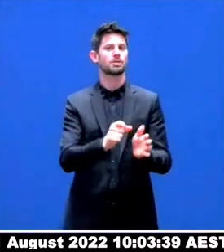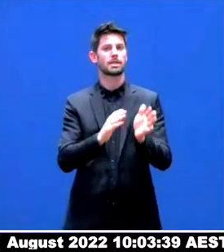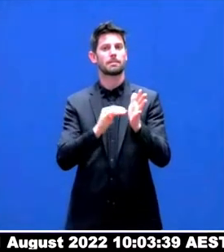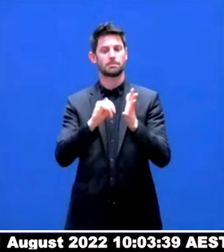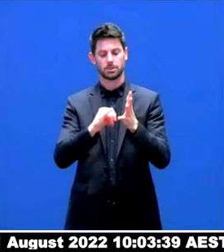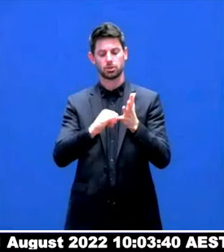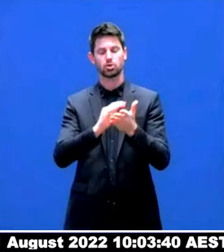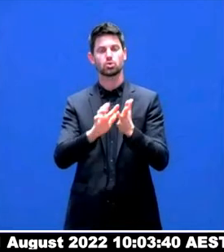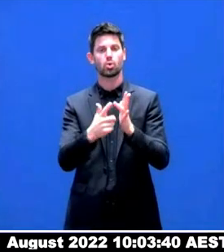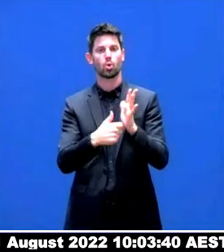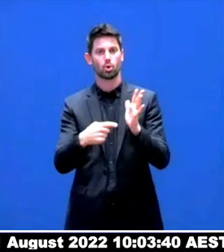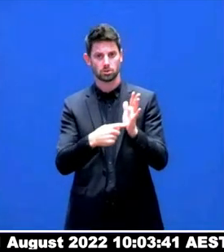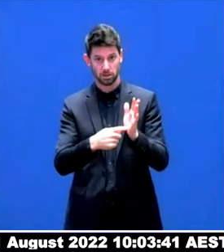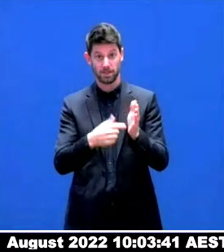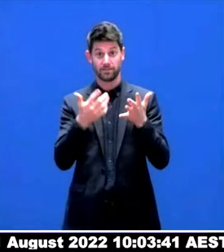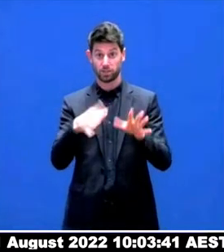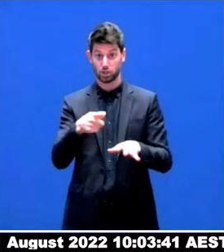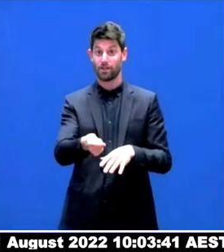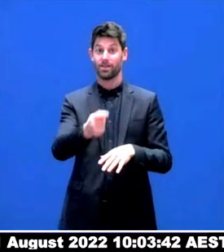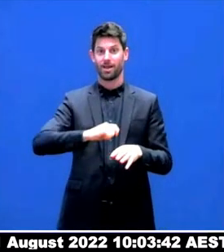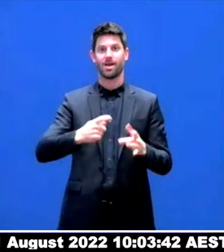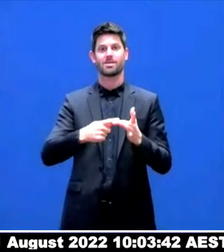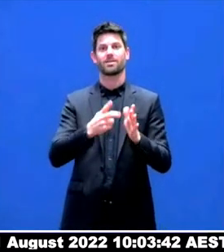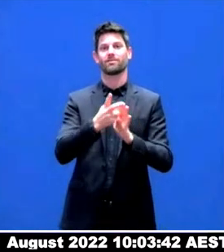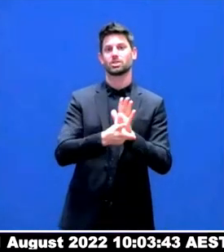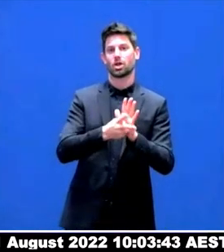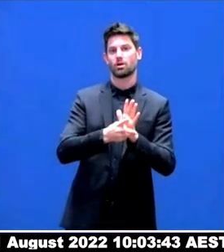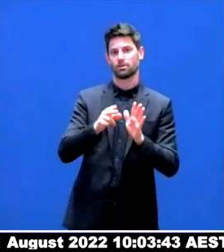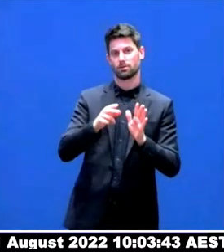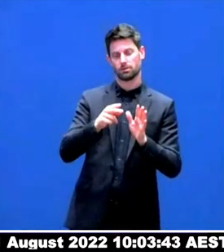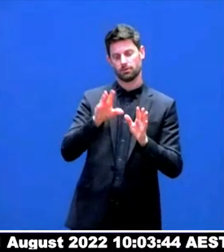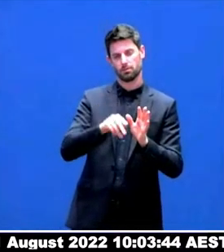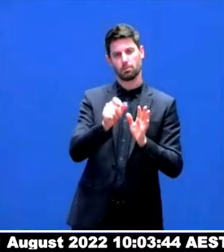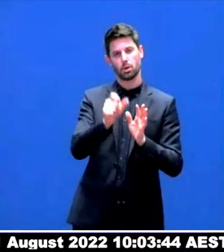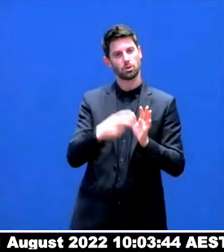further pre-record from 'Dave' and I understand, subject just to the train issues